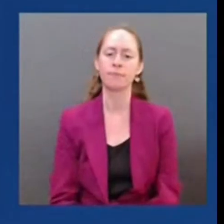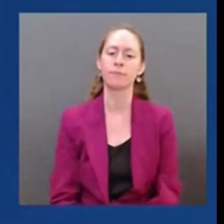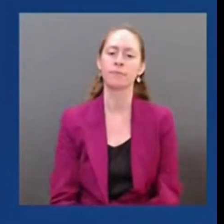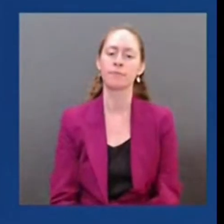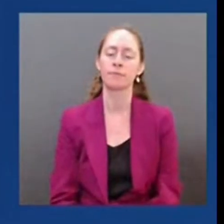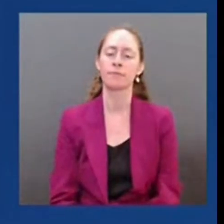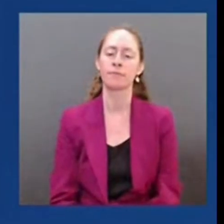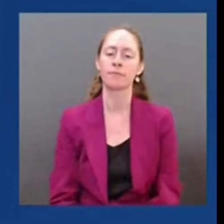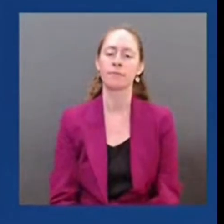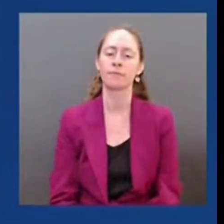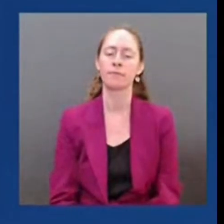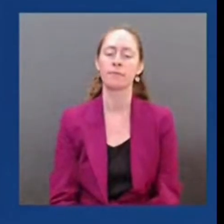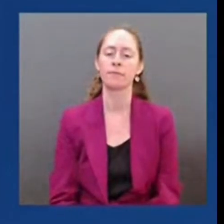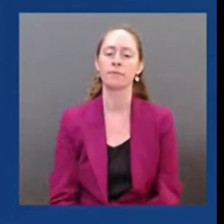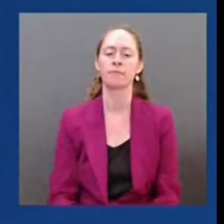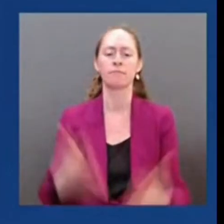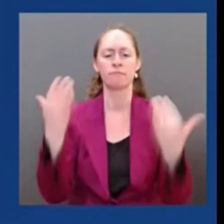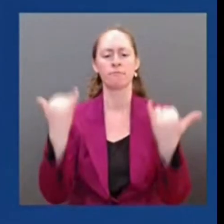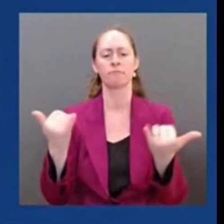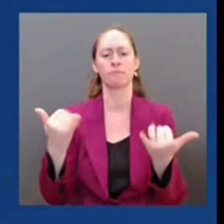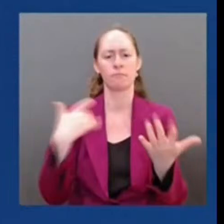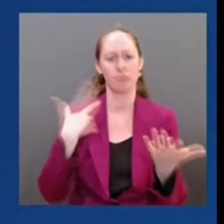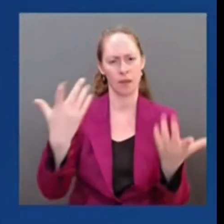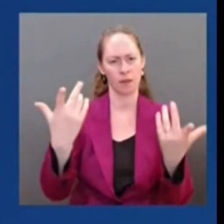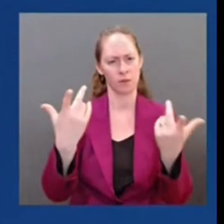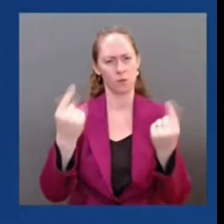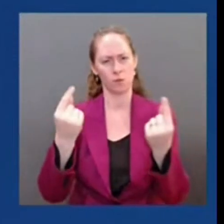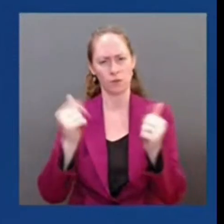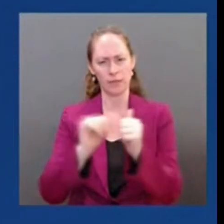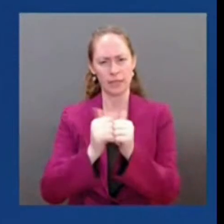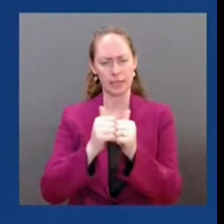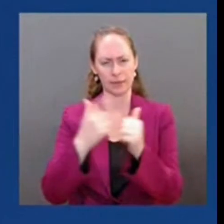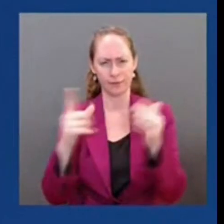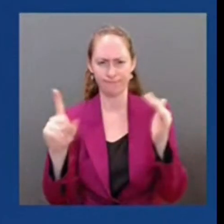CONGREGATING WITHOUT MASKS. SO, ON THE FINAL SLIDE, HOW DO